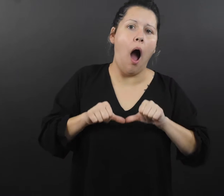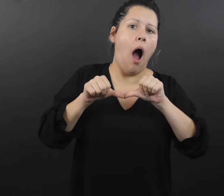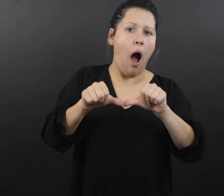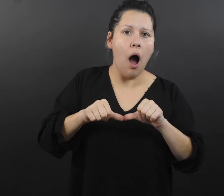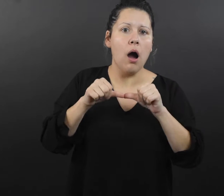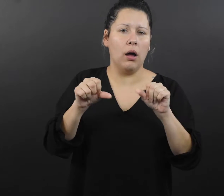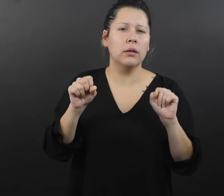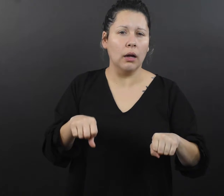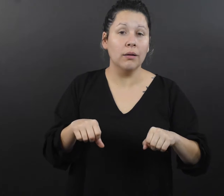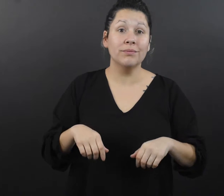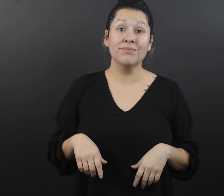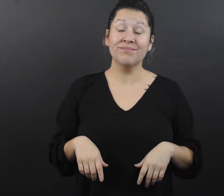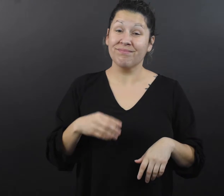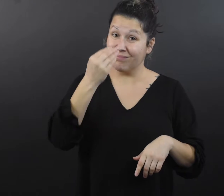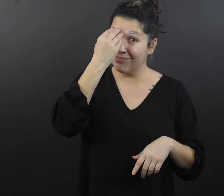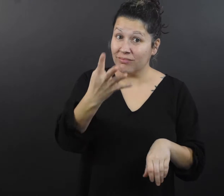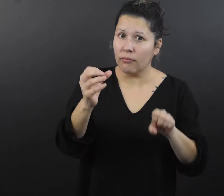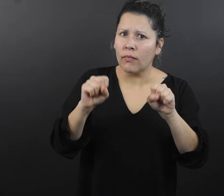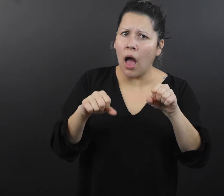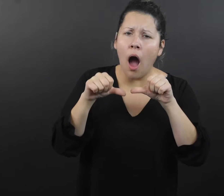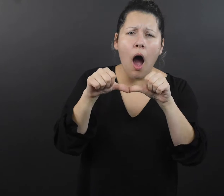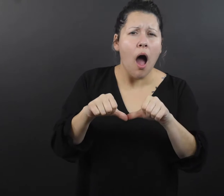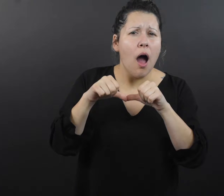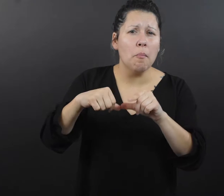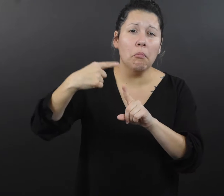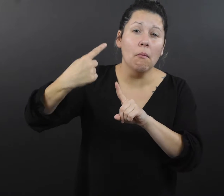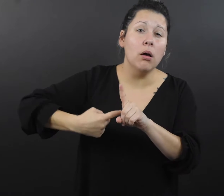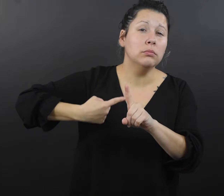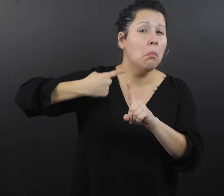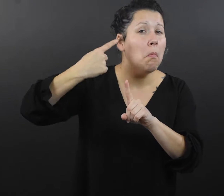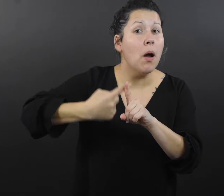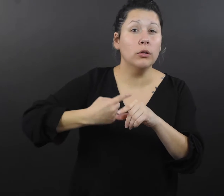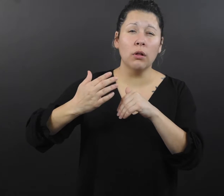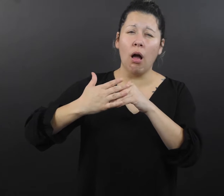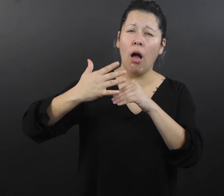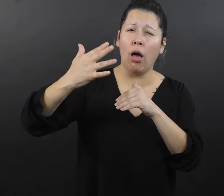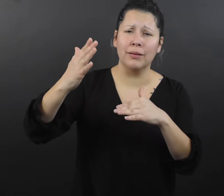They can last for months or longer and range from mild to